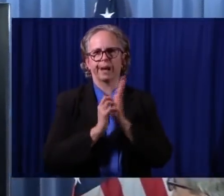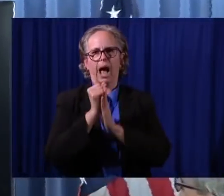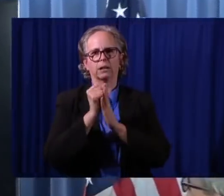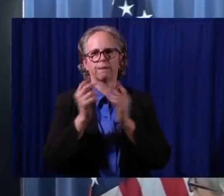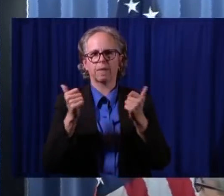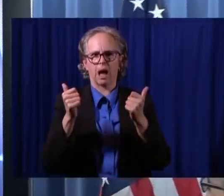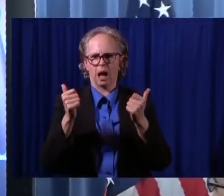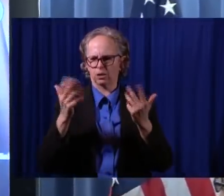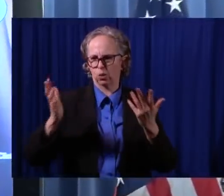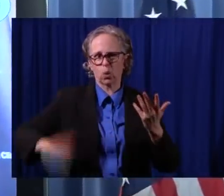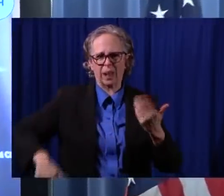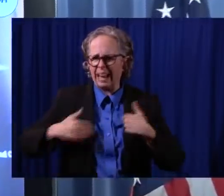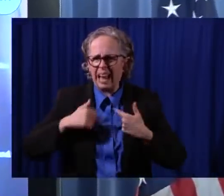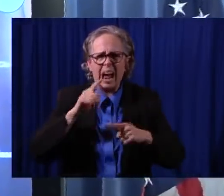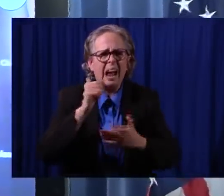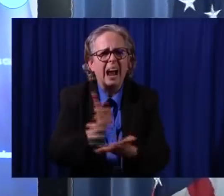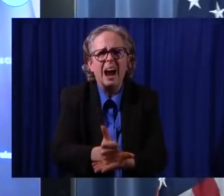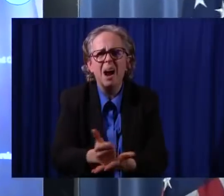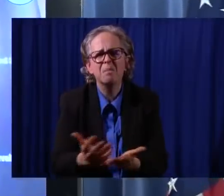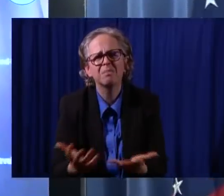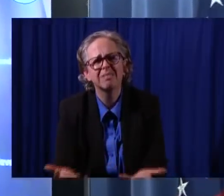THE EARLY STAGES AND WHEN WE